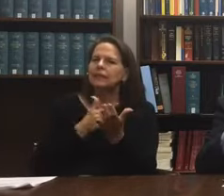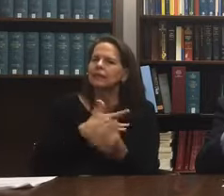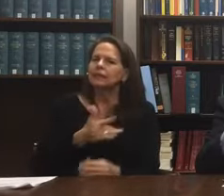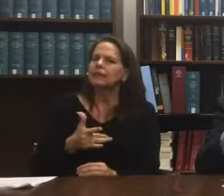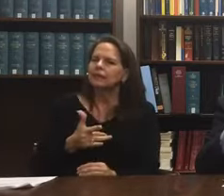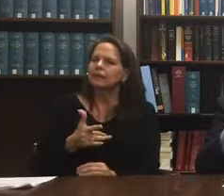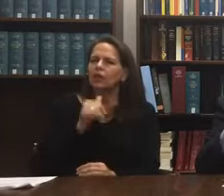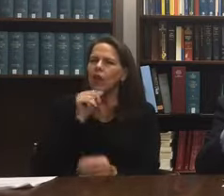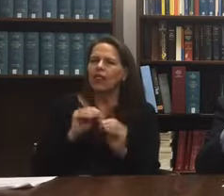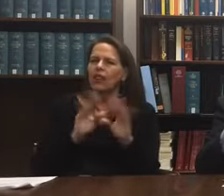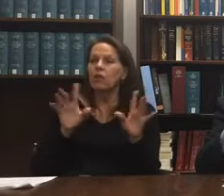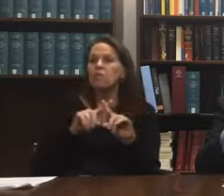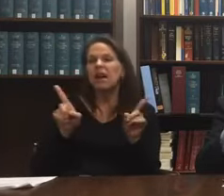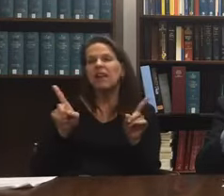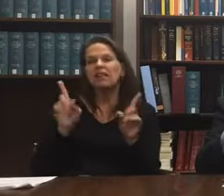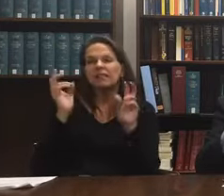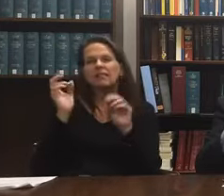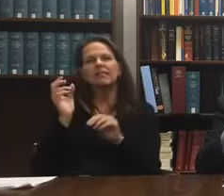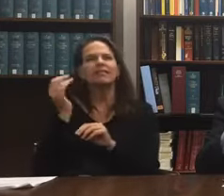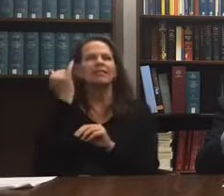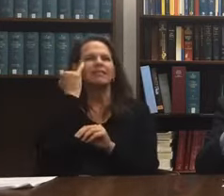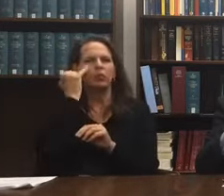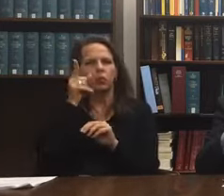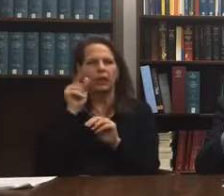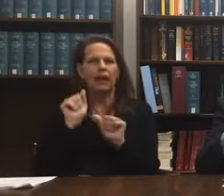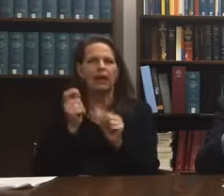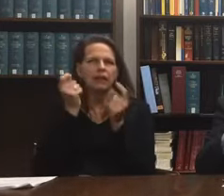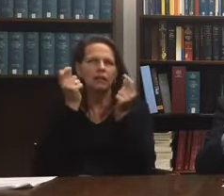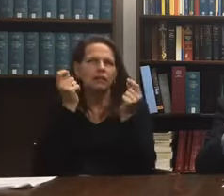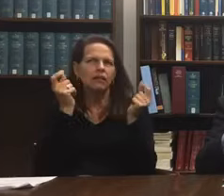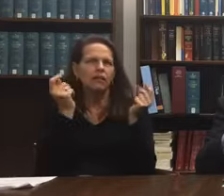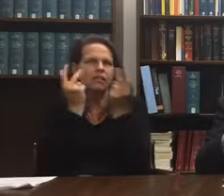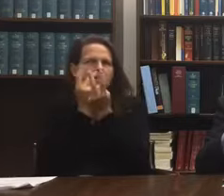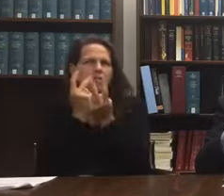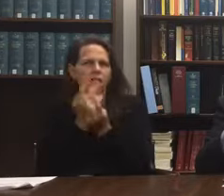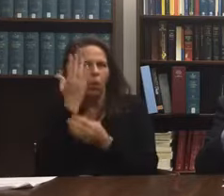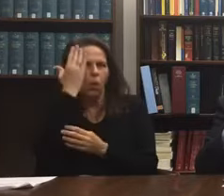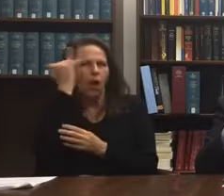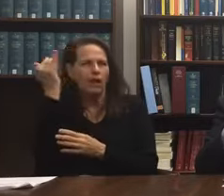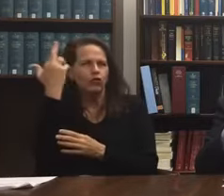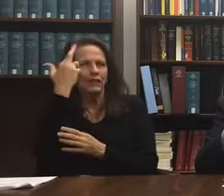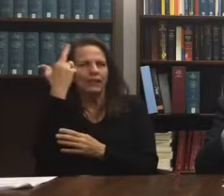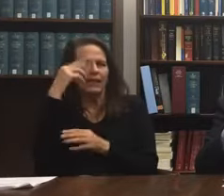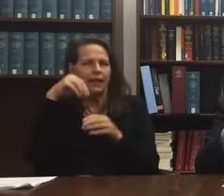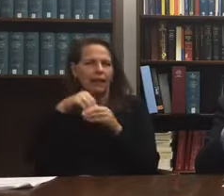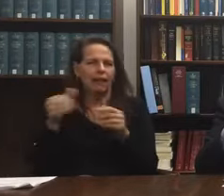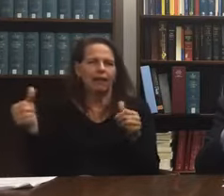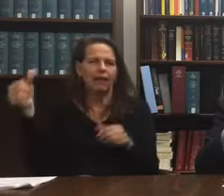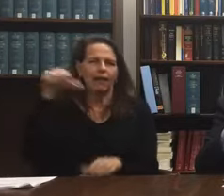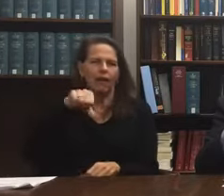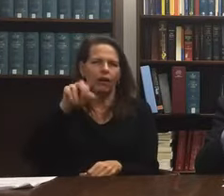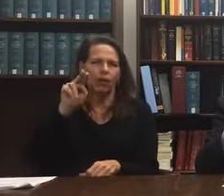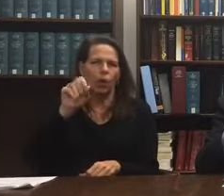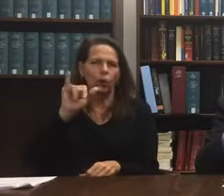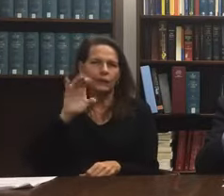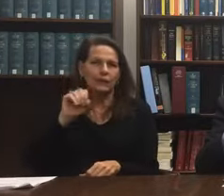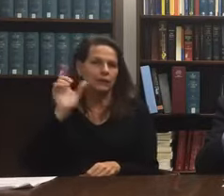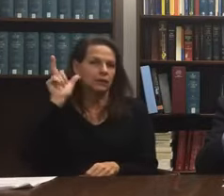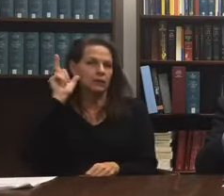say you can sort of ferret out what the reason was in the denial notice so you want to listen is that the reason they're sticking with at the hearing